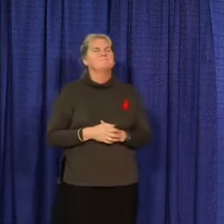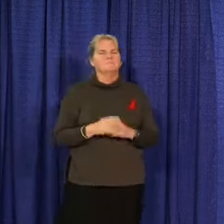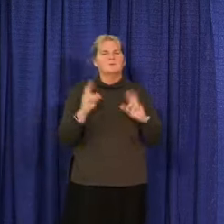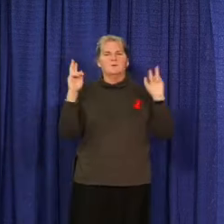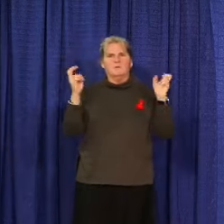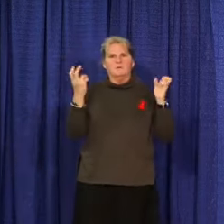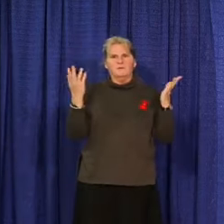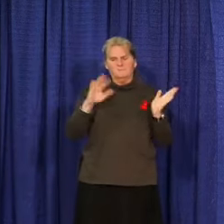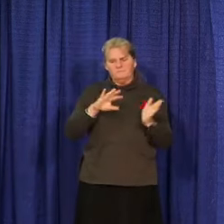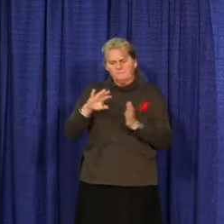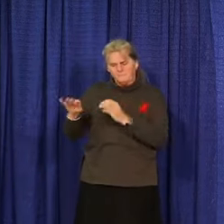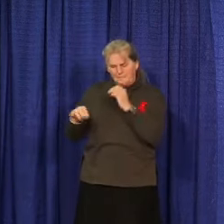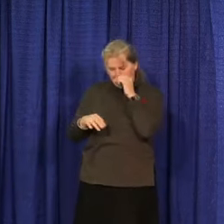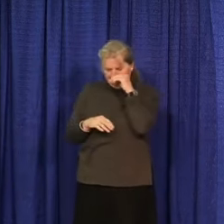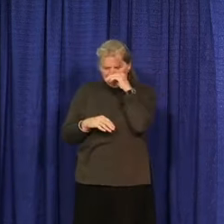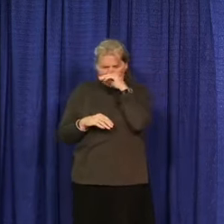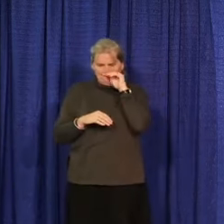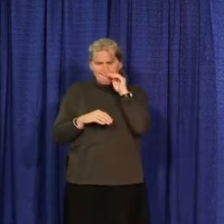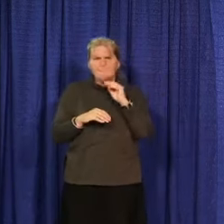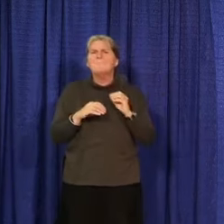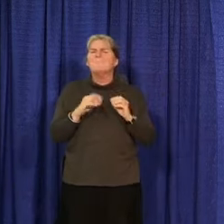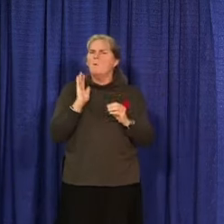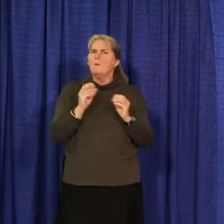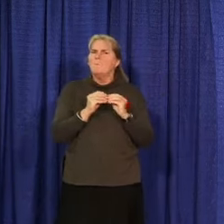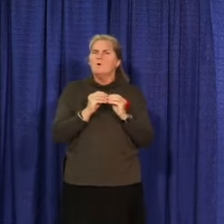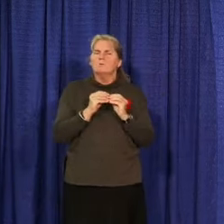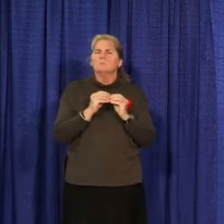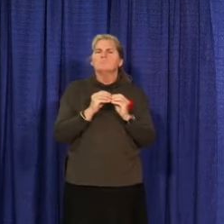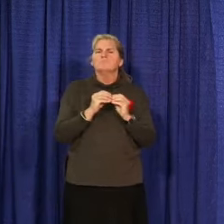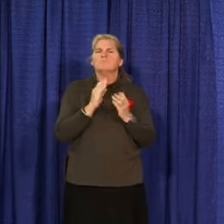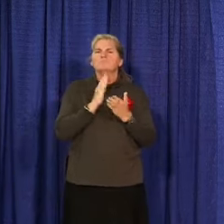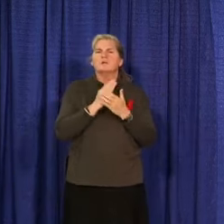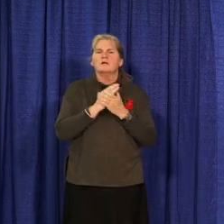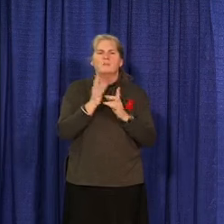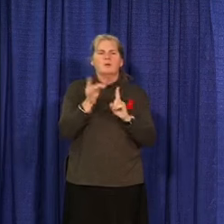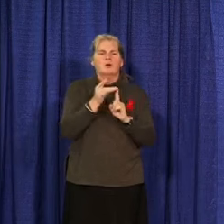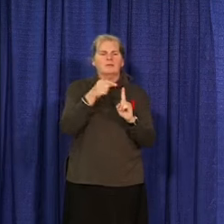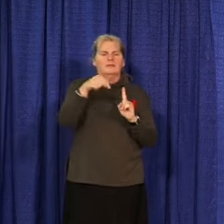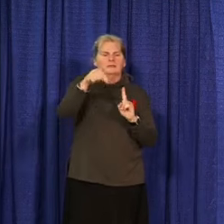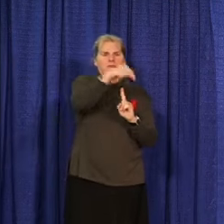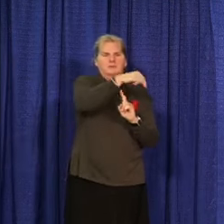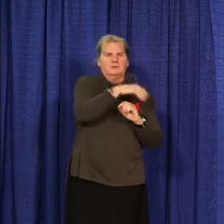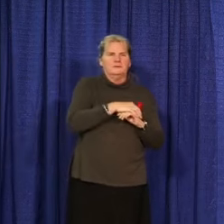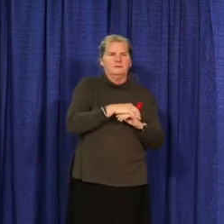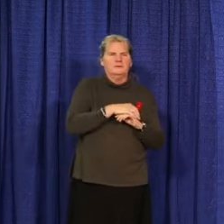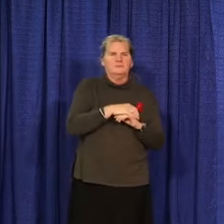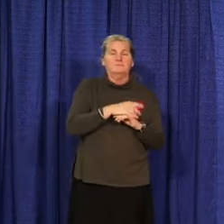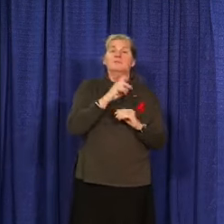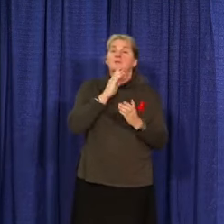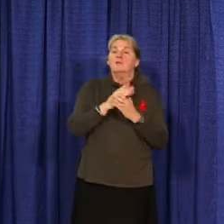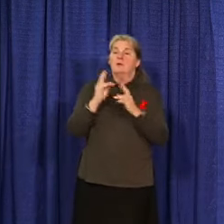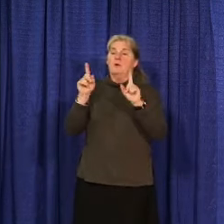Before I go into more details on contact tracing, I want to speak briefly about testing. For those of you who are